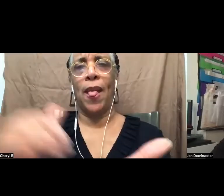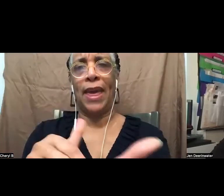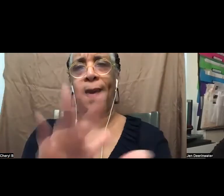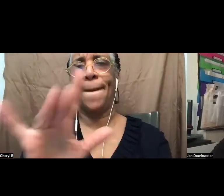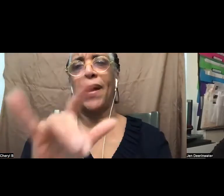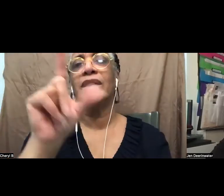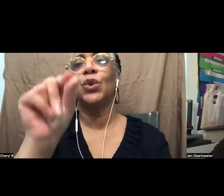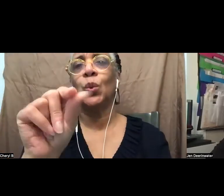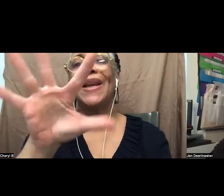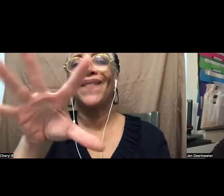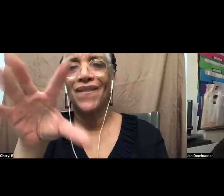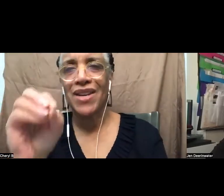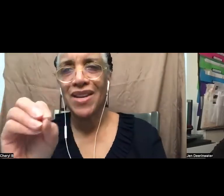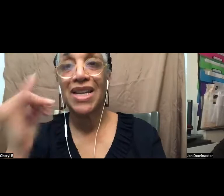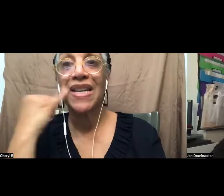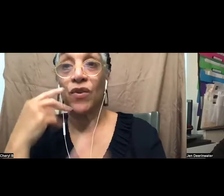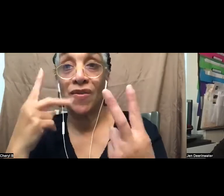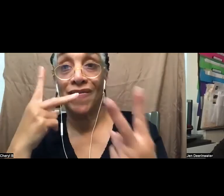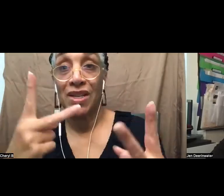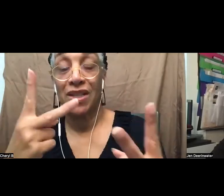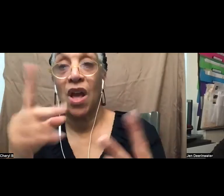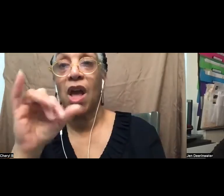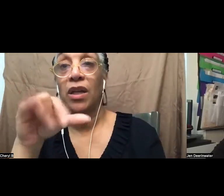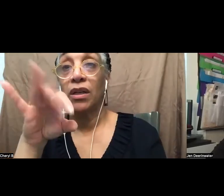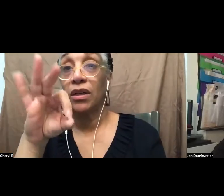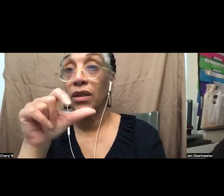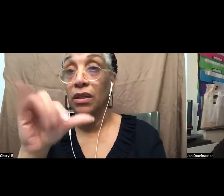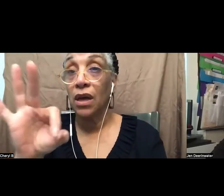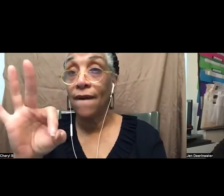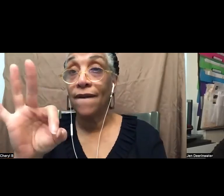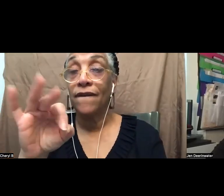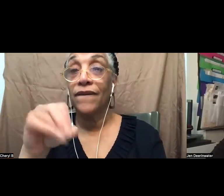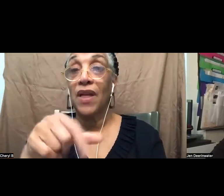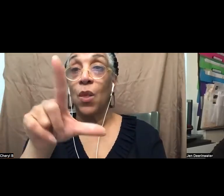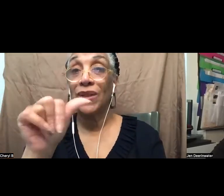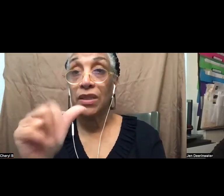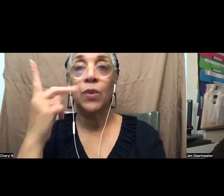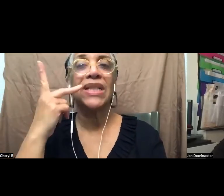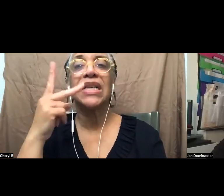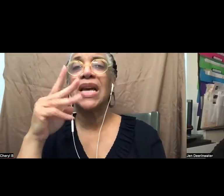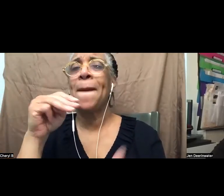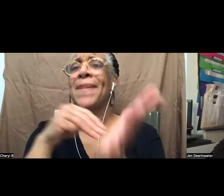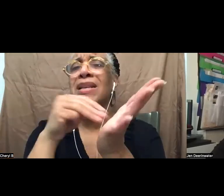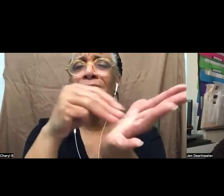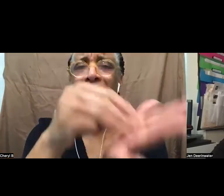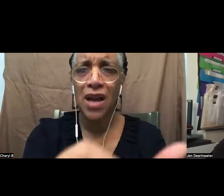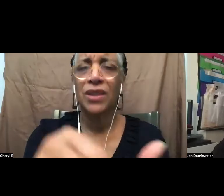you visit Louisiana, you see miles and miles of chemical plants and oil and gas related infrastructure,